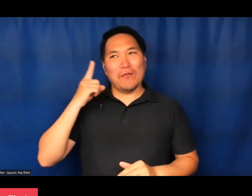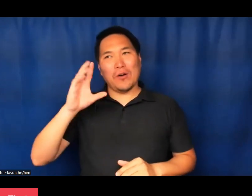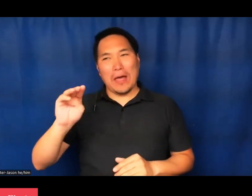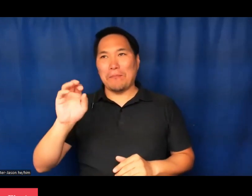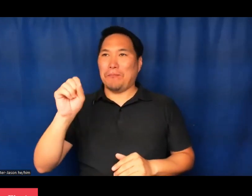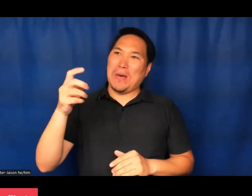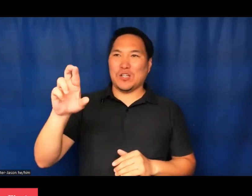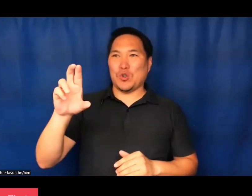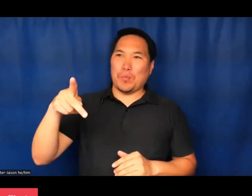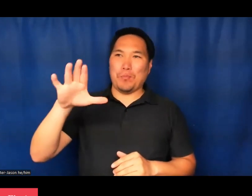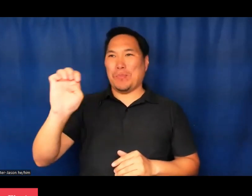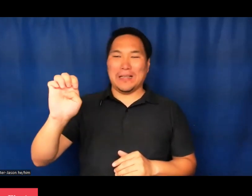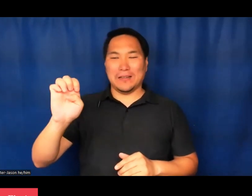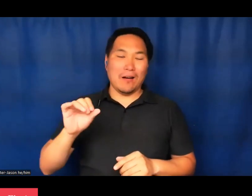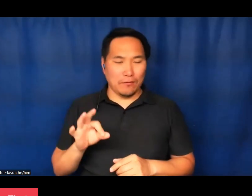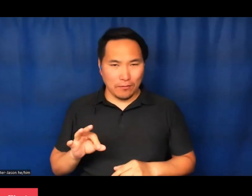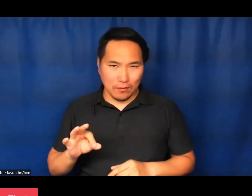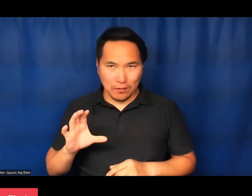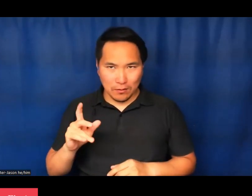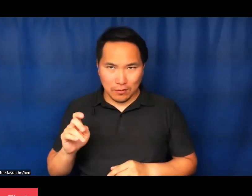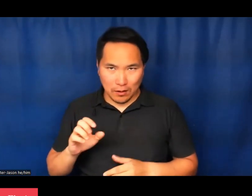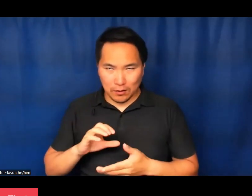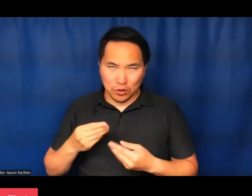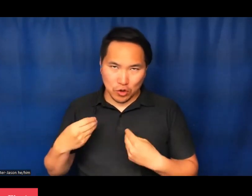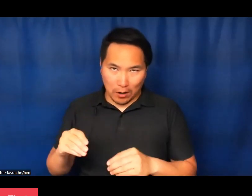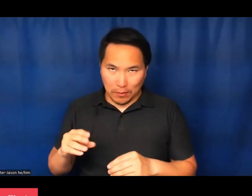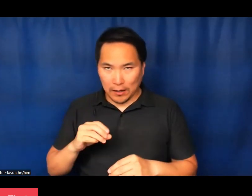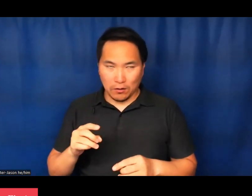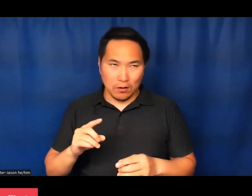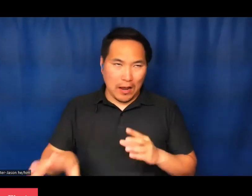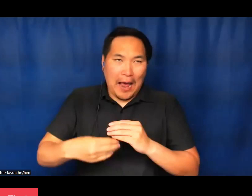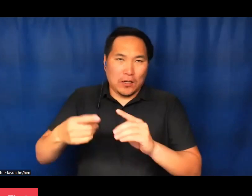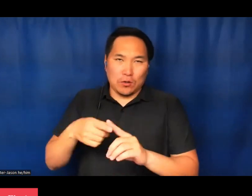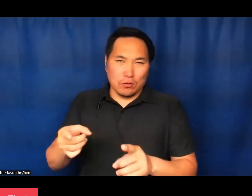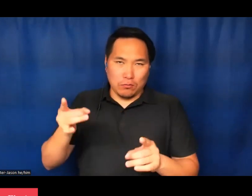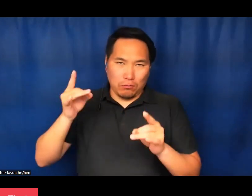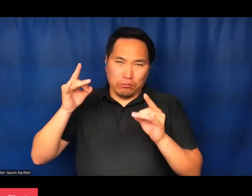And add to the horrible parade we heard about today.